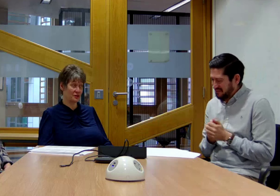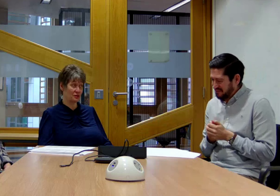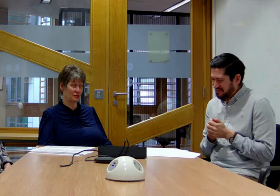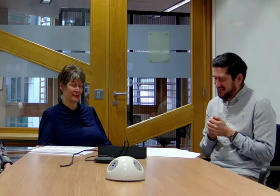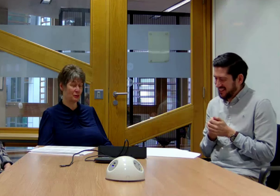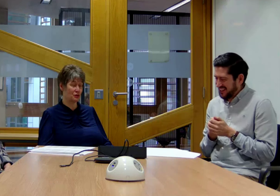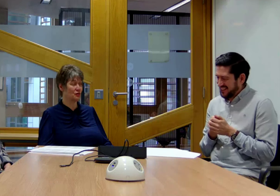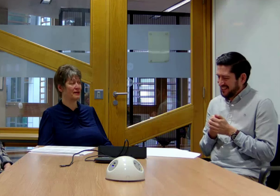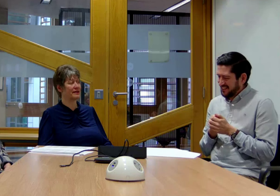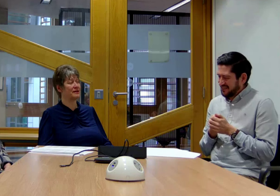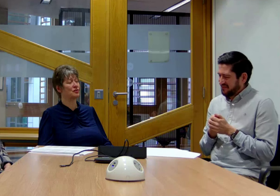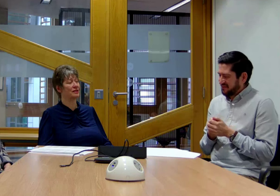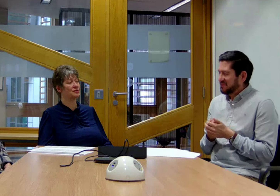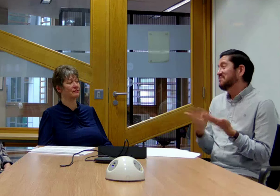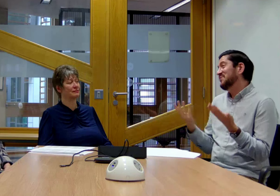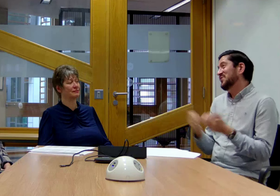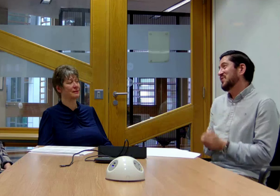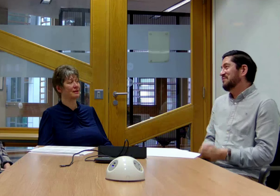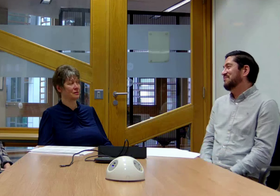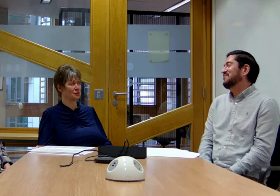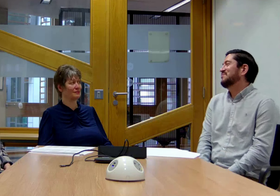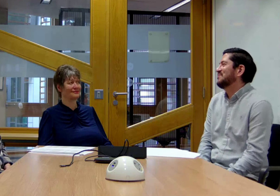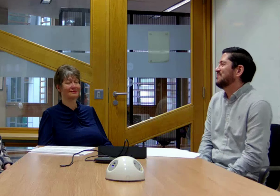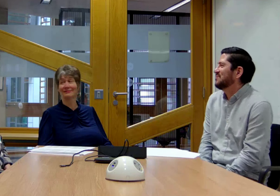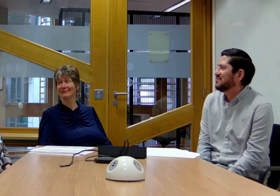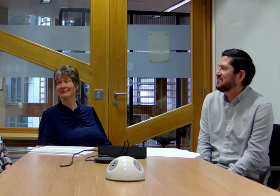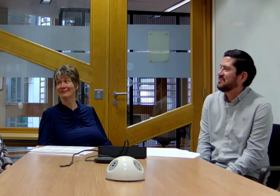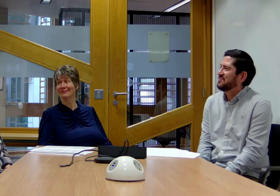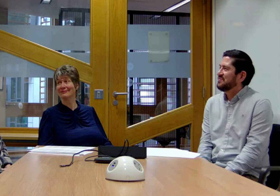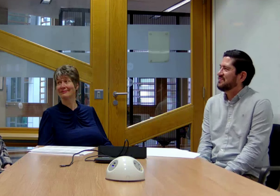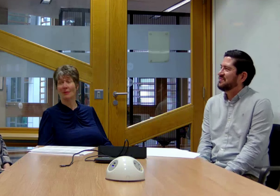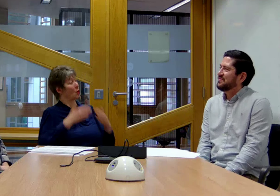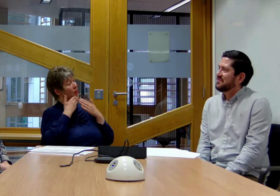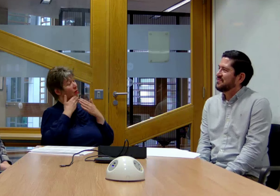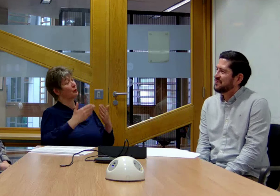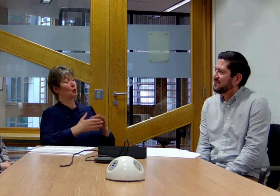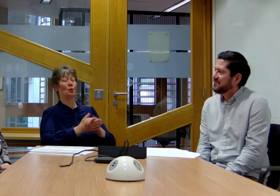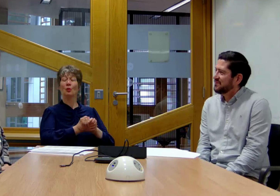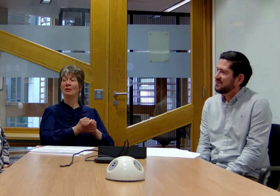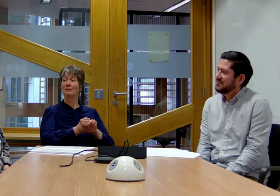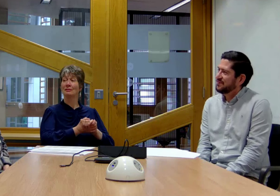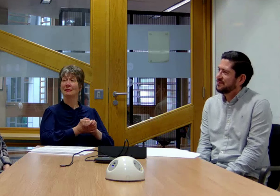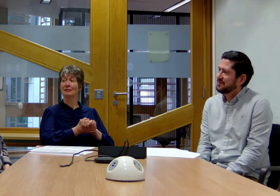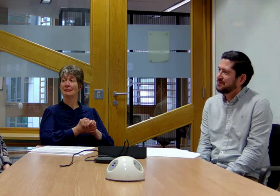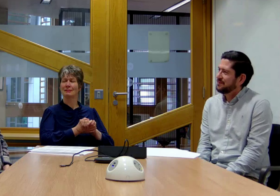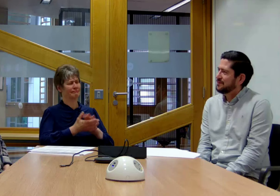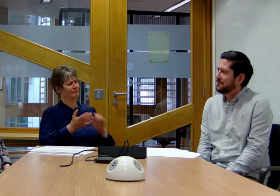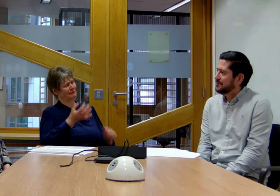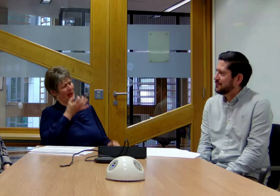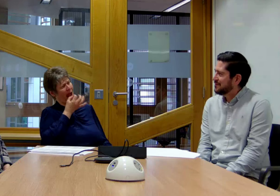And so it's not a case of sign language being a universal language, not by any stretch.